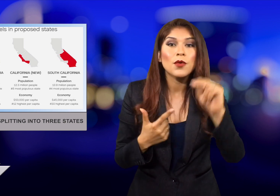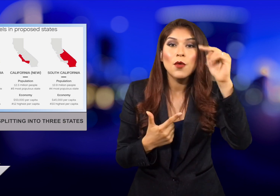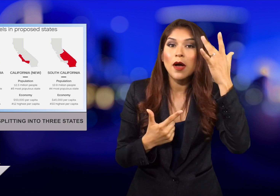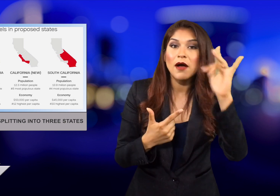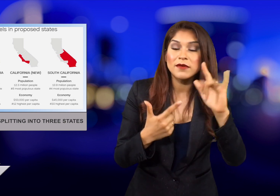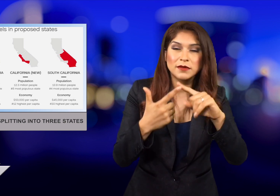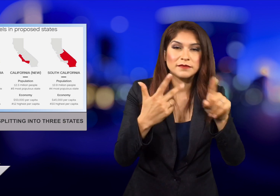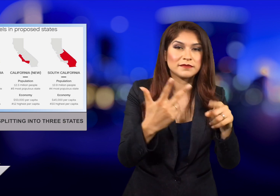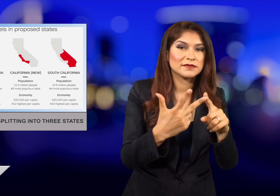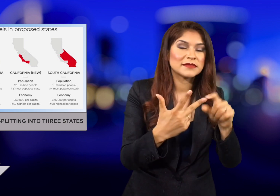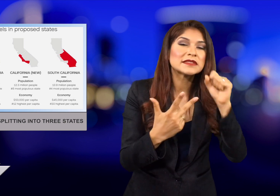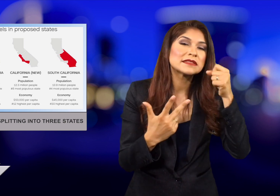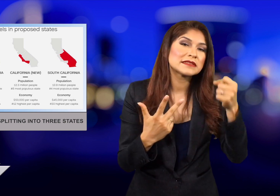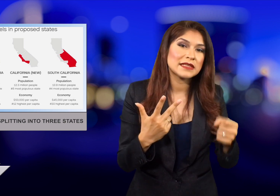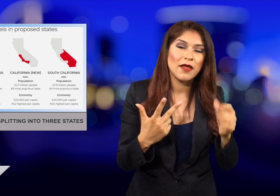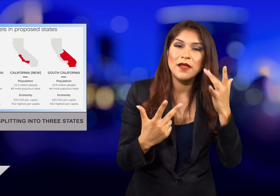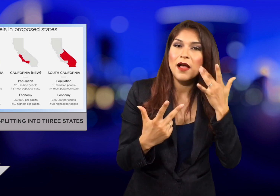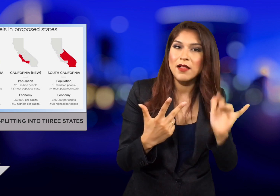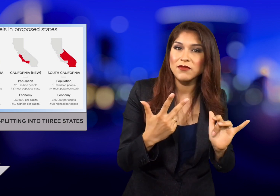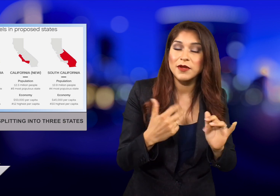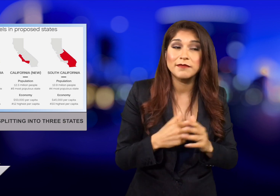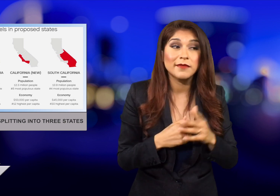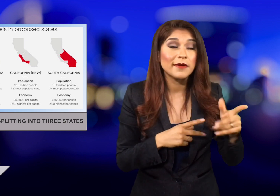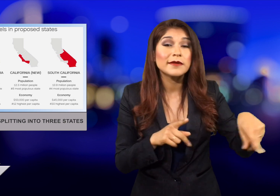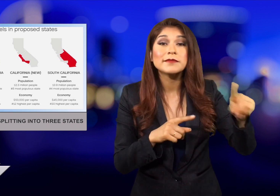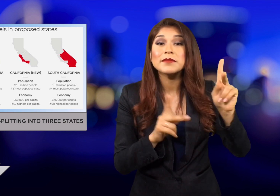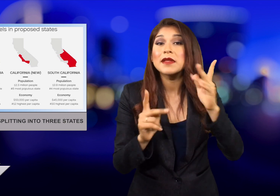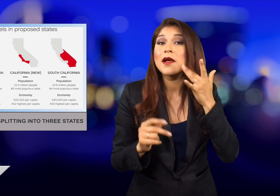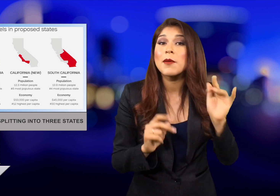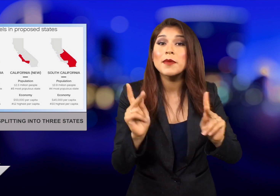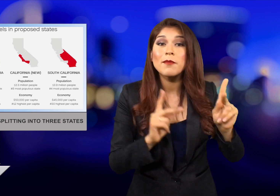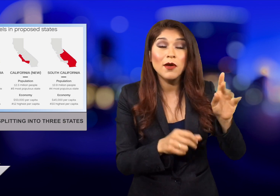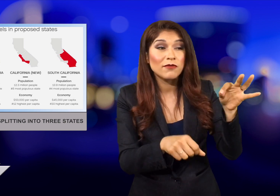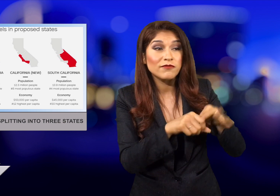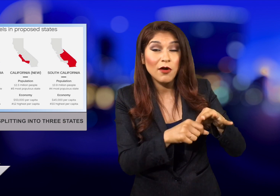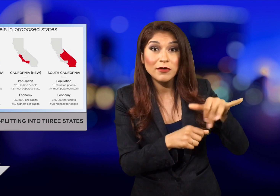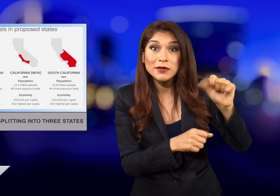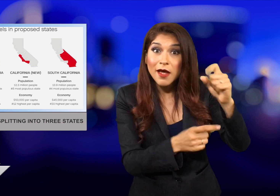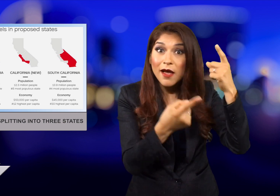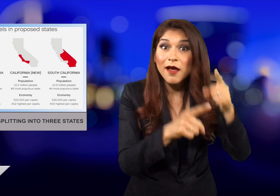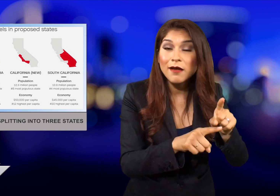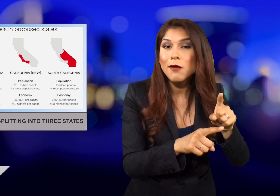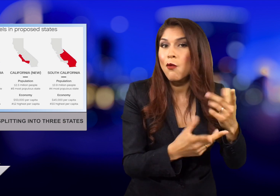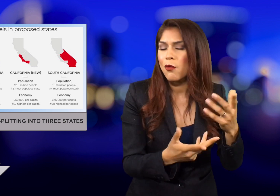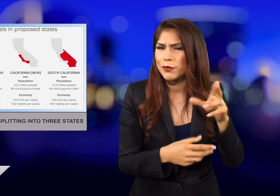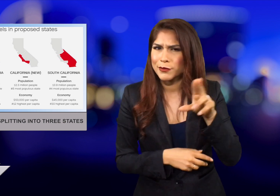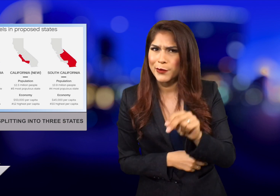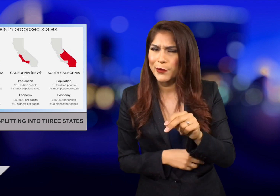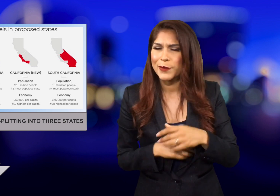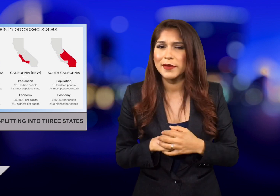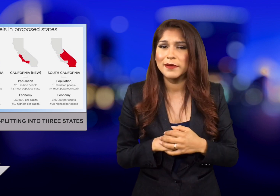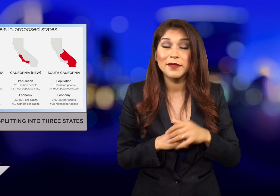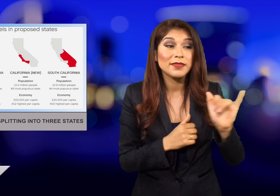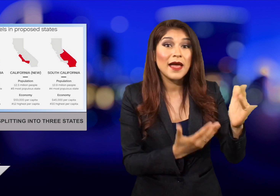Northern California and Southern California.